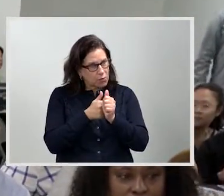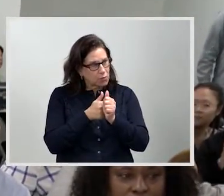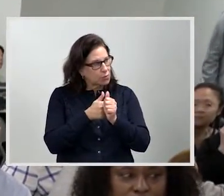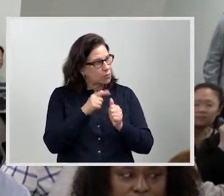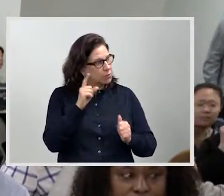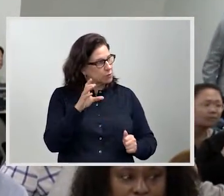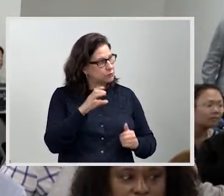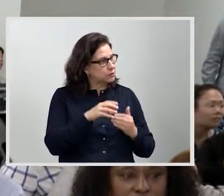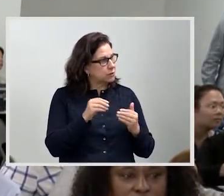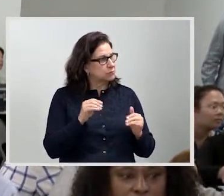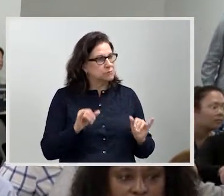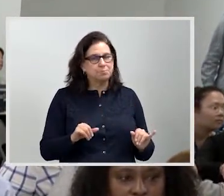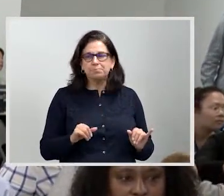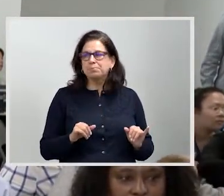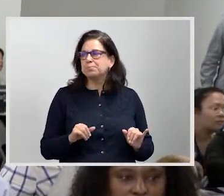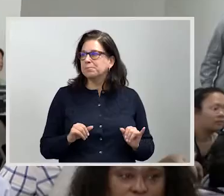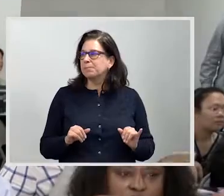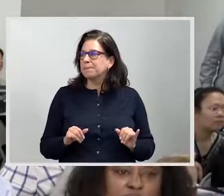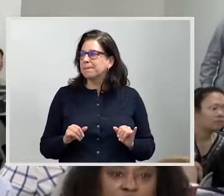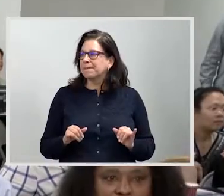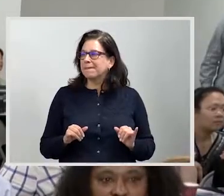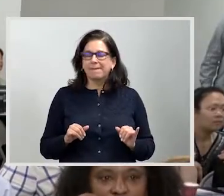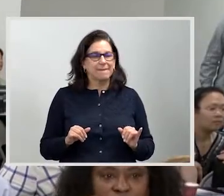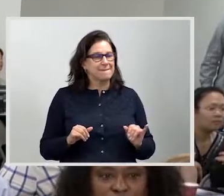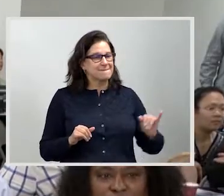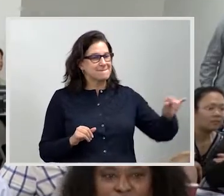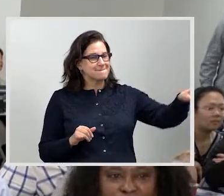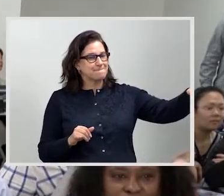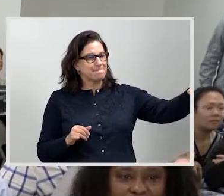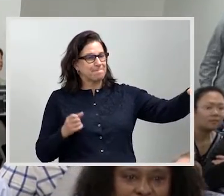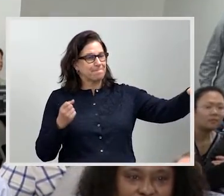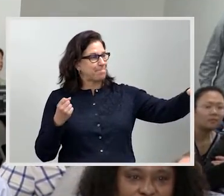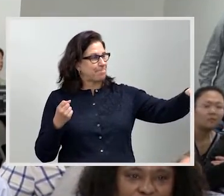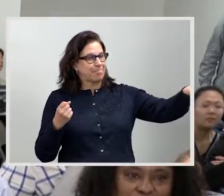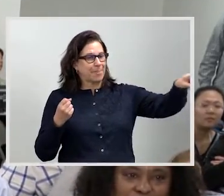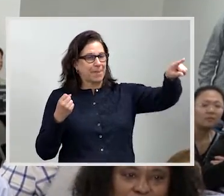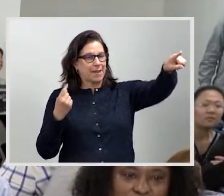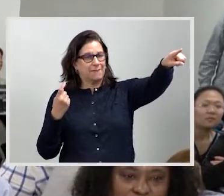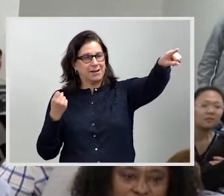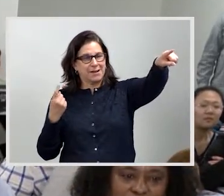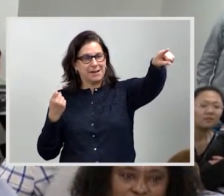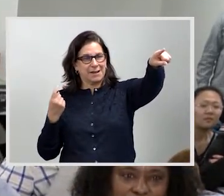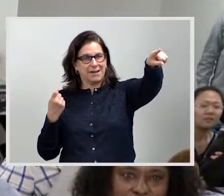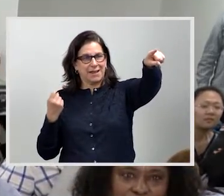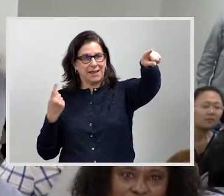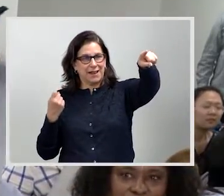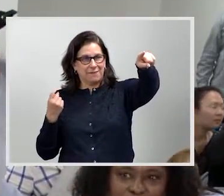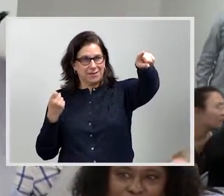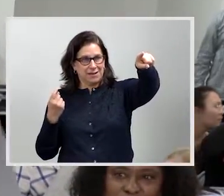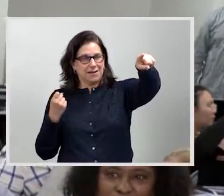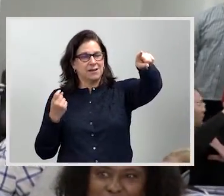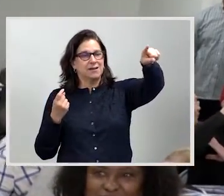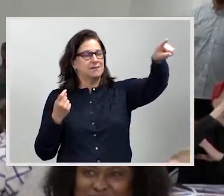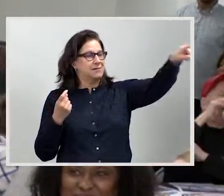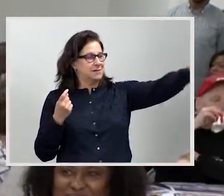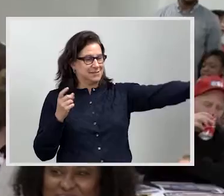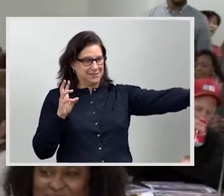LOUD AT TABLE 11 AND I PROMISE I'M GOING TO COME TO THIS SIDE. BUT TABLE 11, OVER HERE TO THE RIGHT, DIRECTOR FERGUSON.